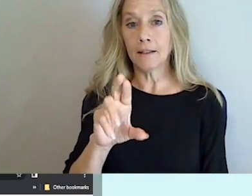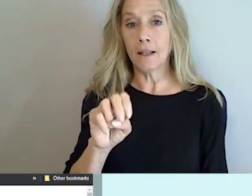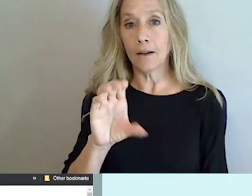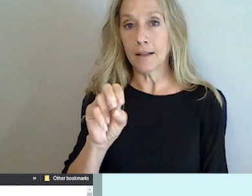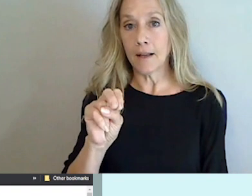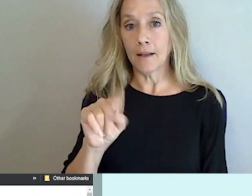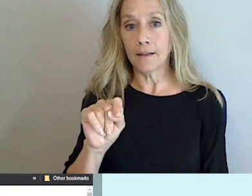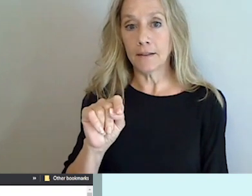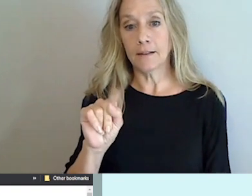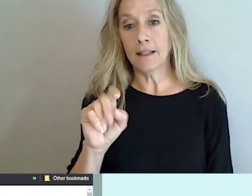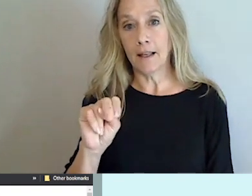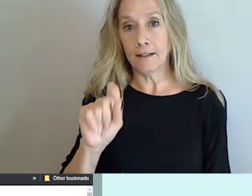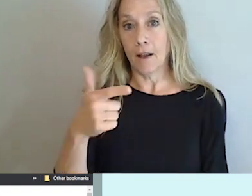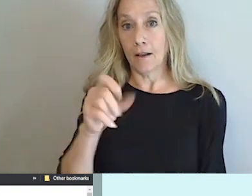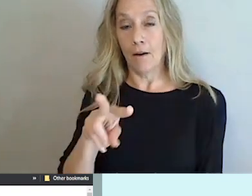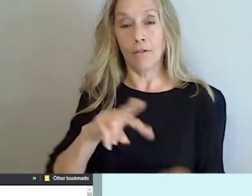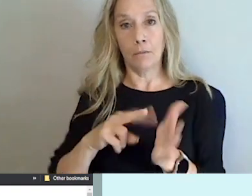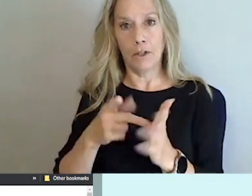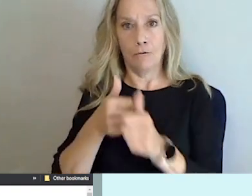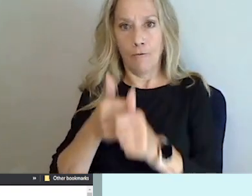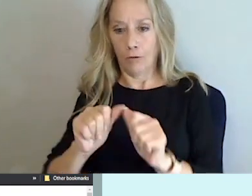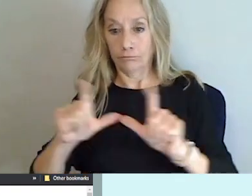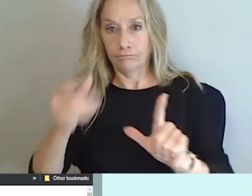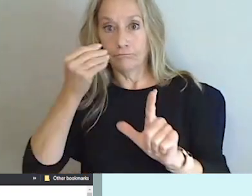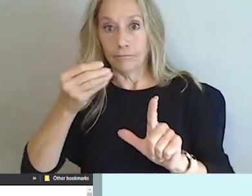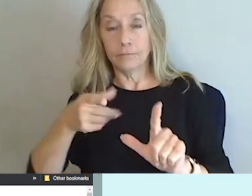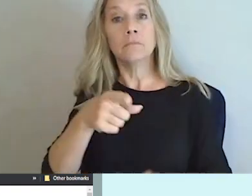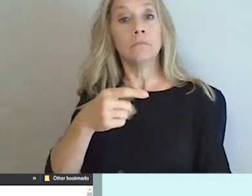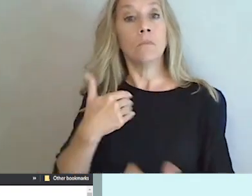If you are the head of household and you already have a TennCare Connect account,